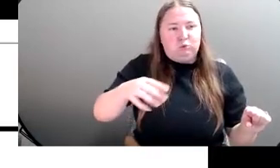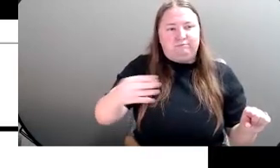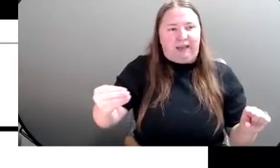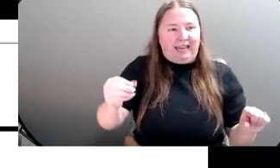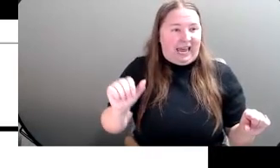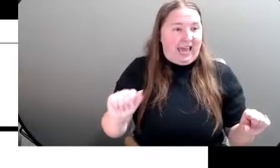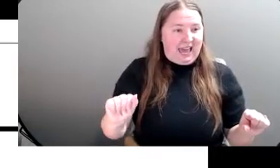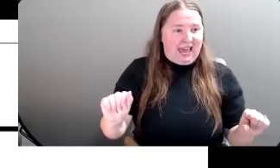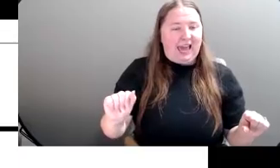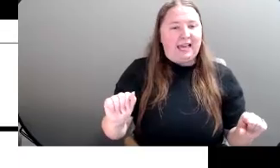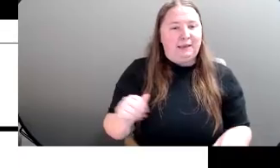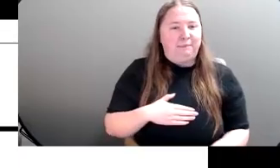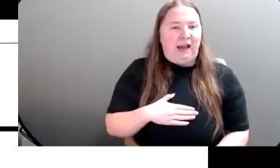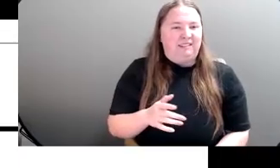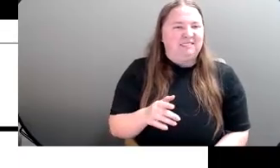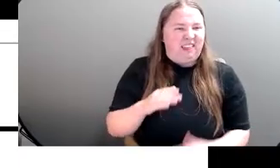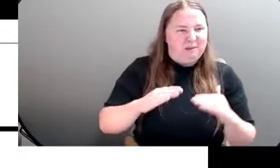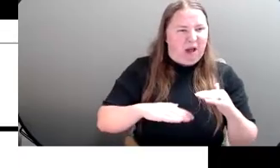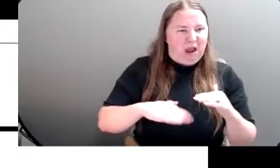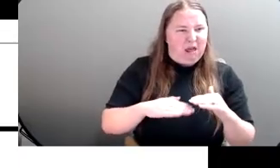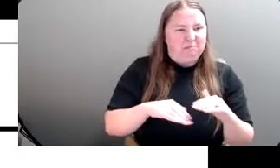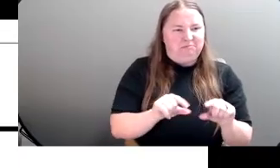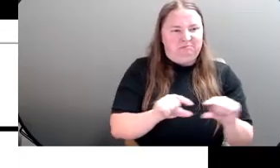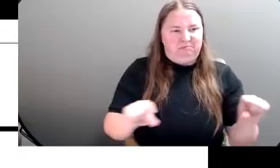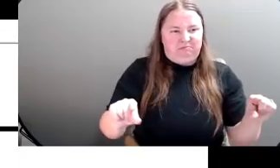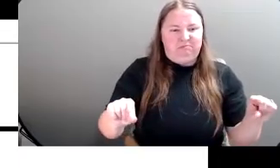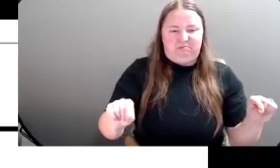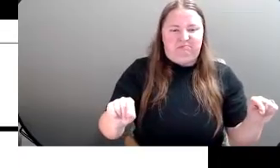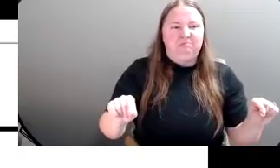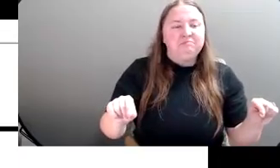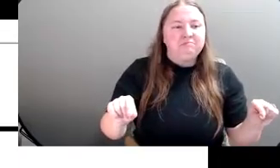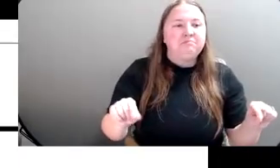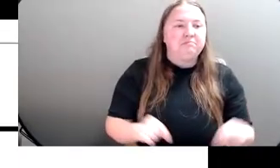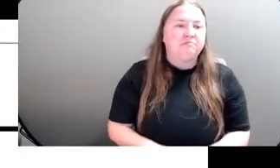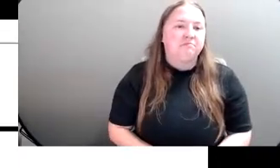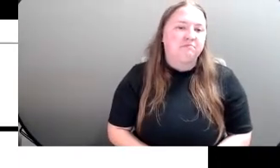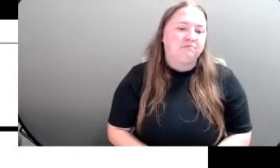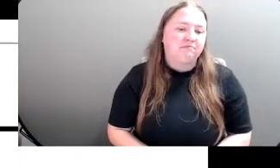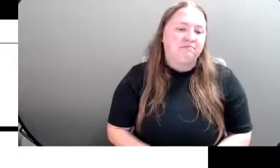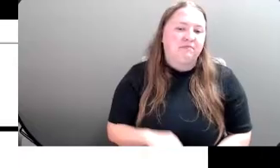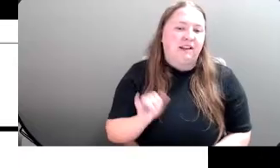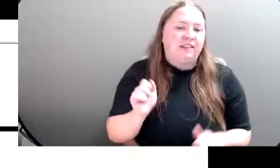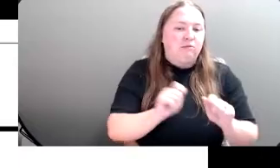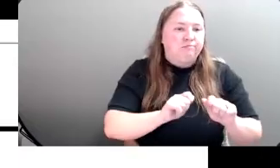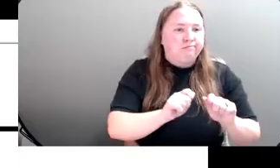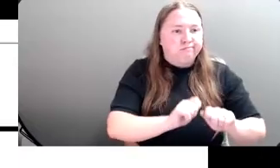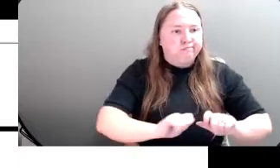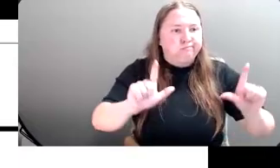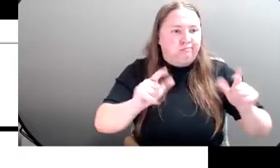Mine is, over here on the bottom. And, that is going to open up a separate area for questions.